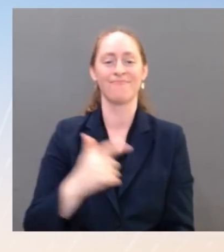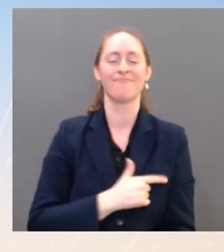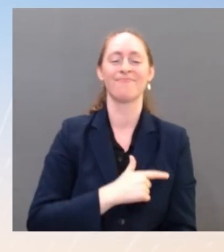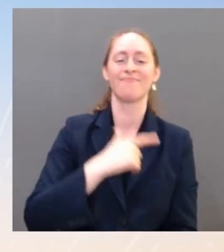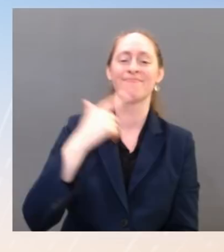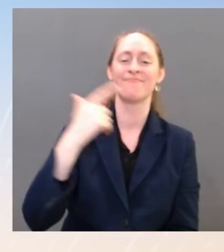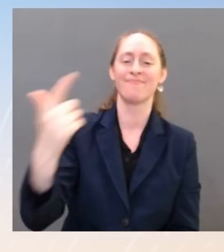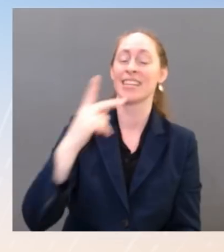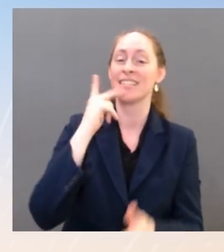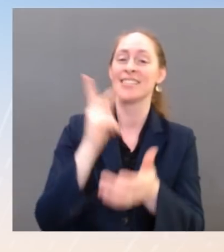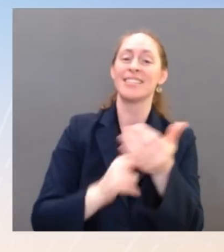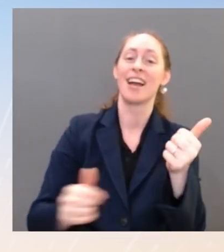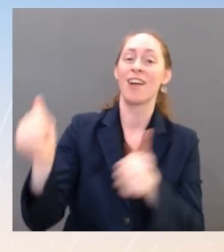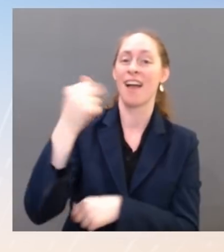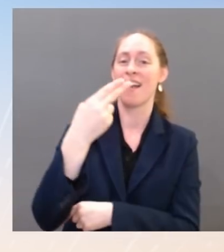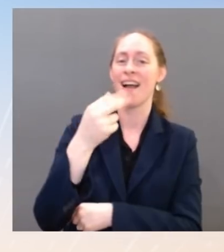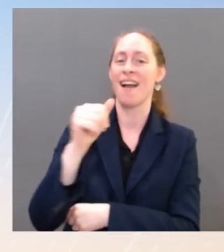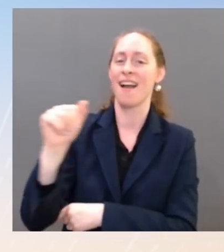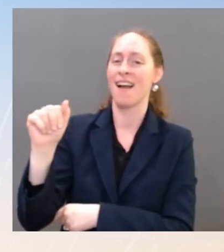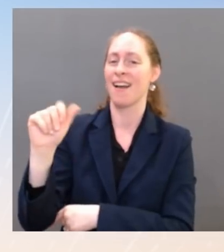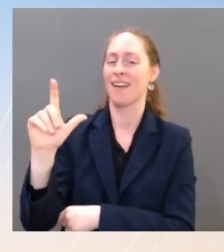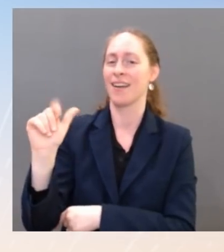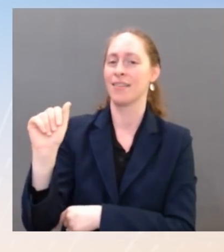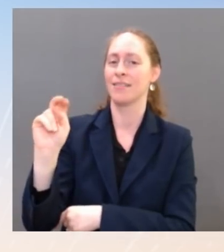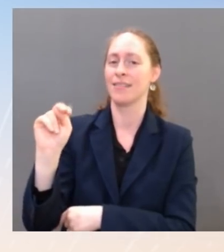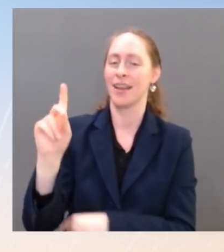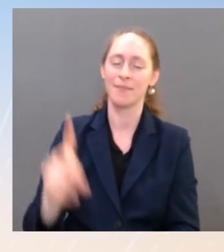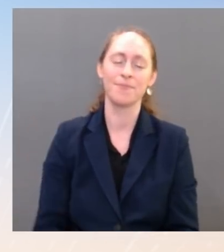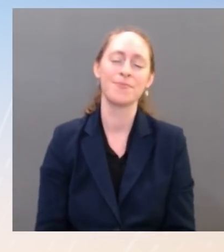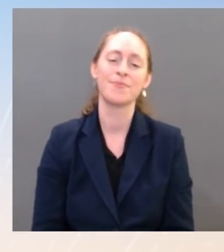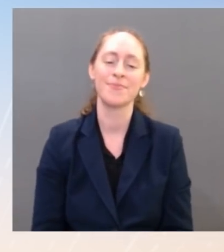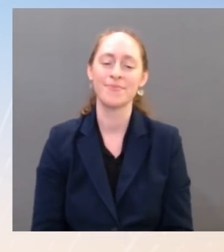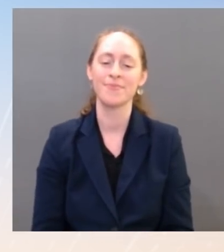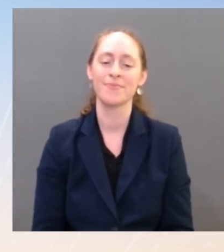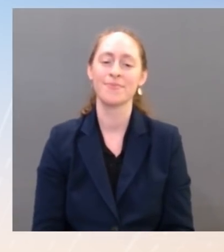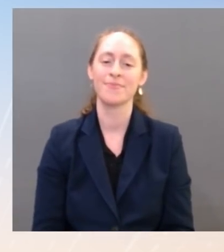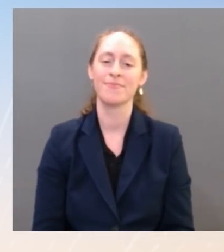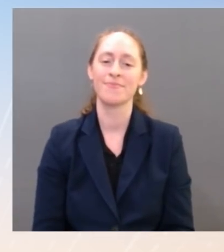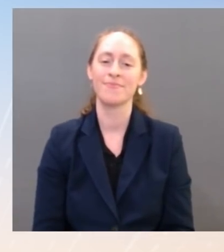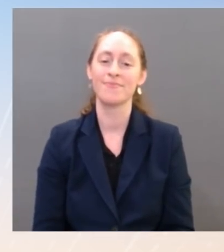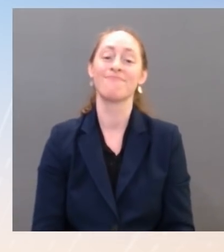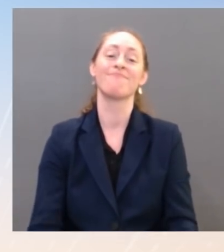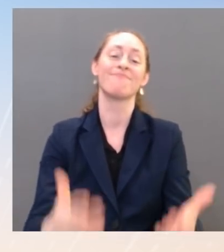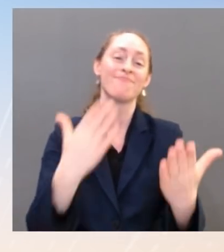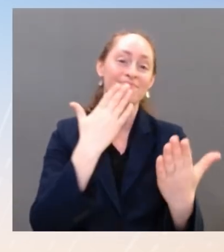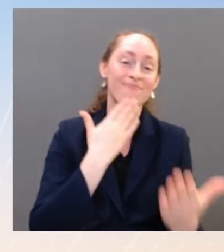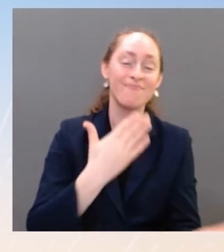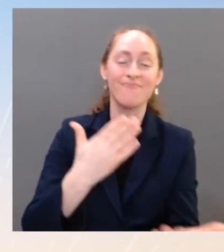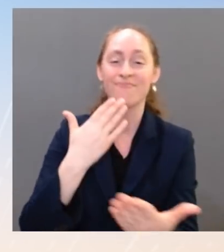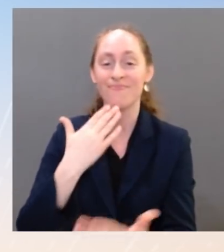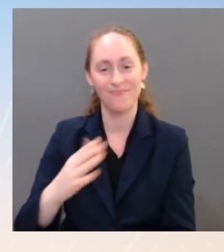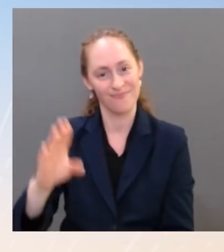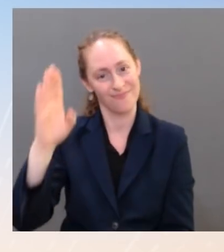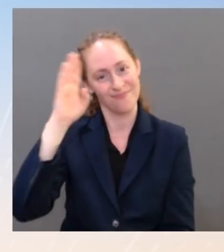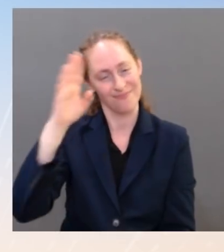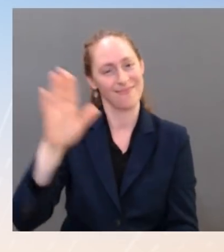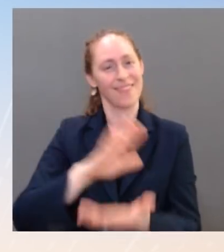Secretary Haaland: Thank you, Shalanda. Thank you, Mitch. And hello, everyone. It's nice to see you all today. Grateful to join my colleagues today